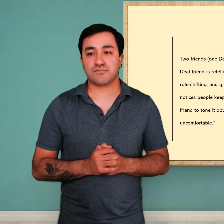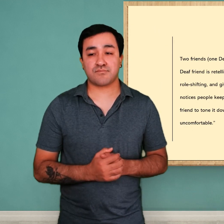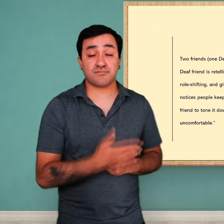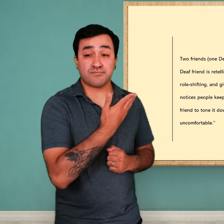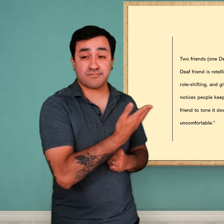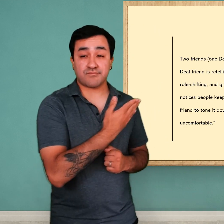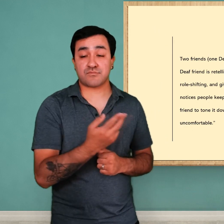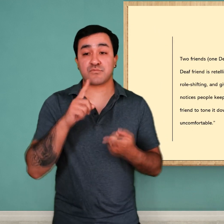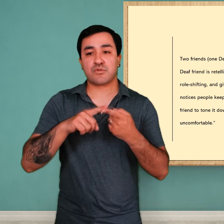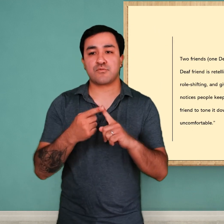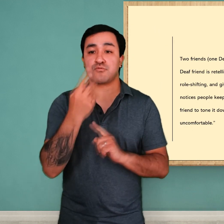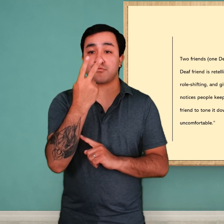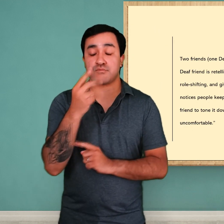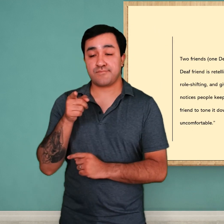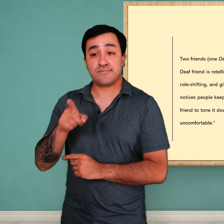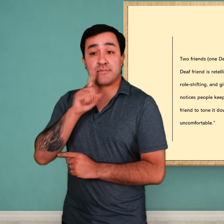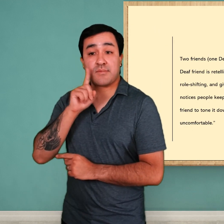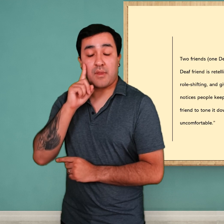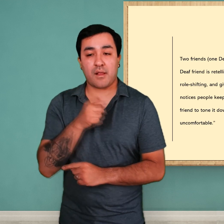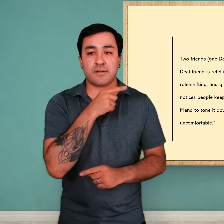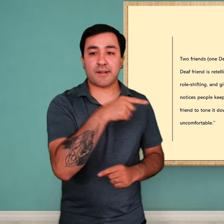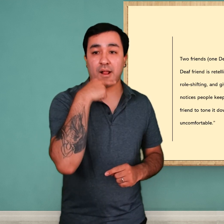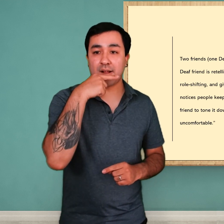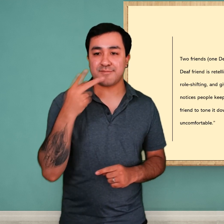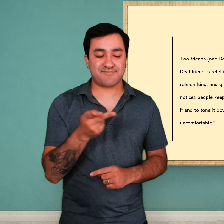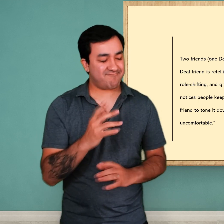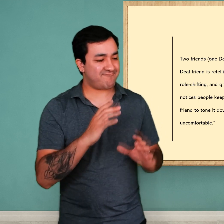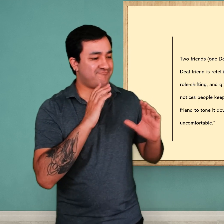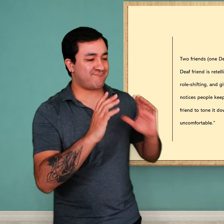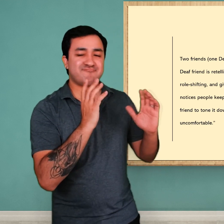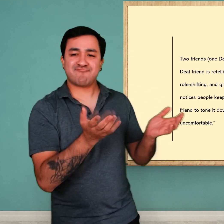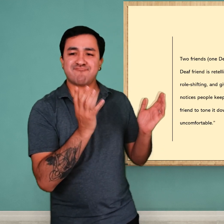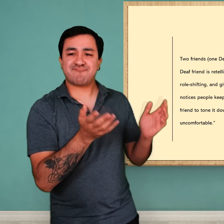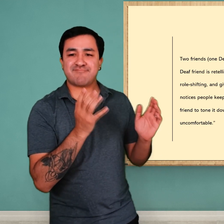Two friends (one Deaf, one hearing) are having a conversation on campus.